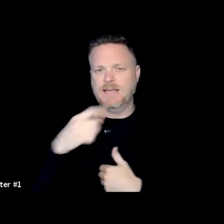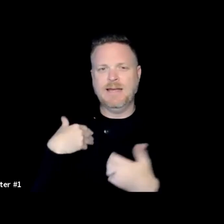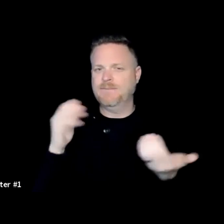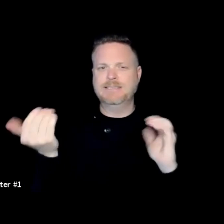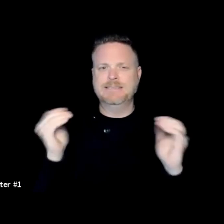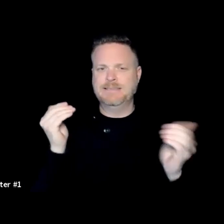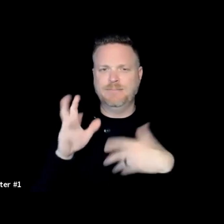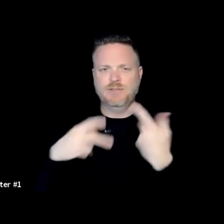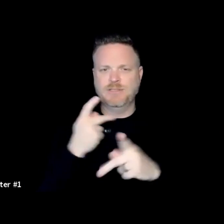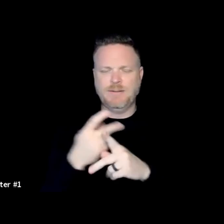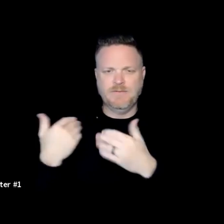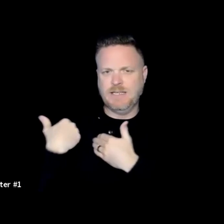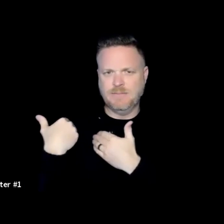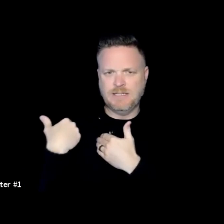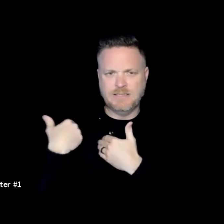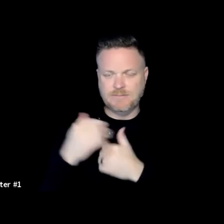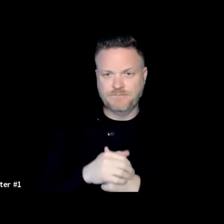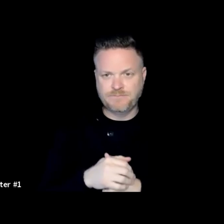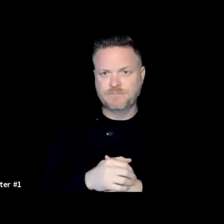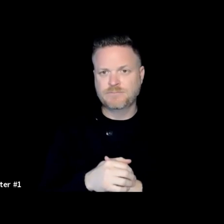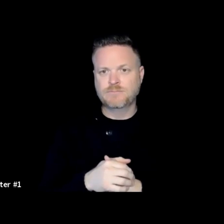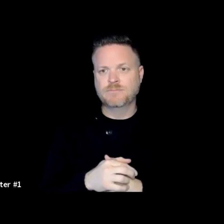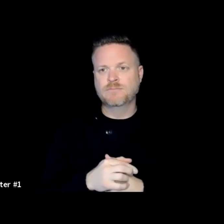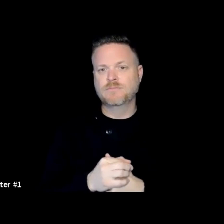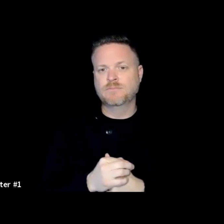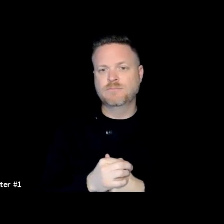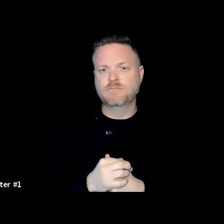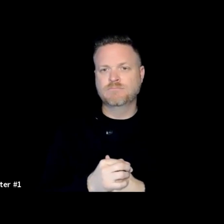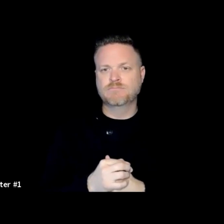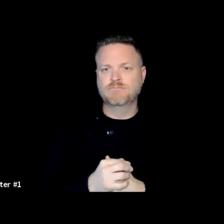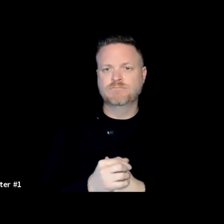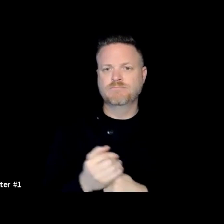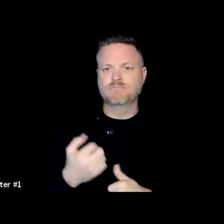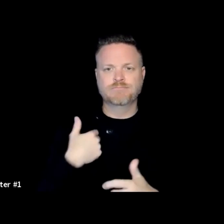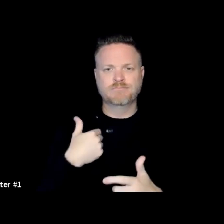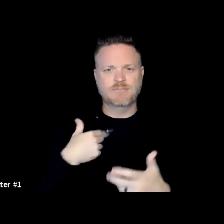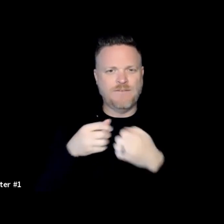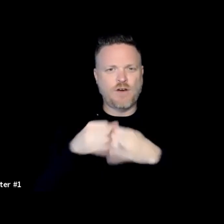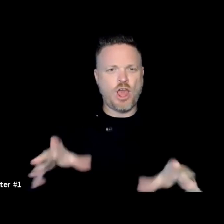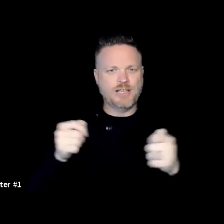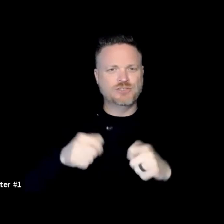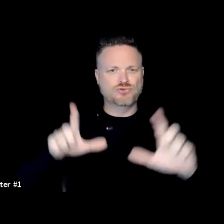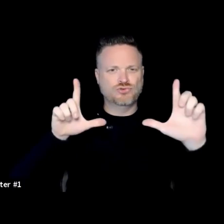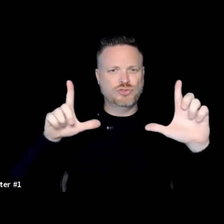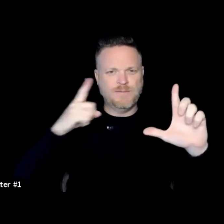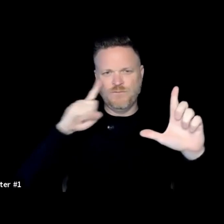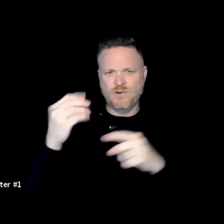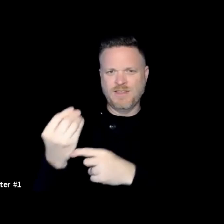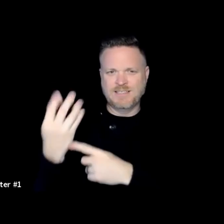accountability. I have lost the screen in terms of the slides themselves. If you can